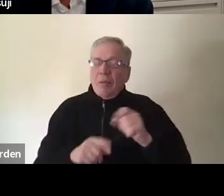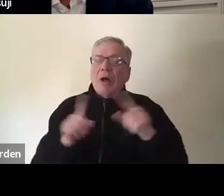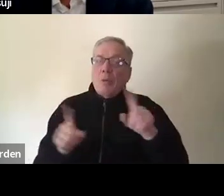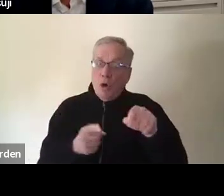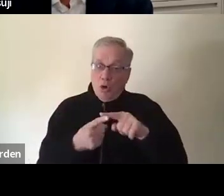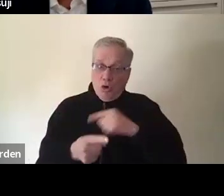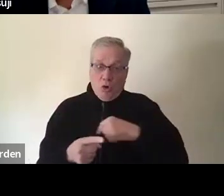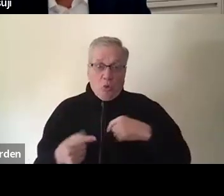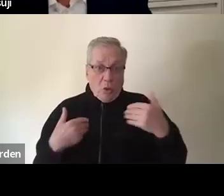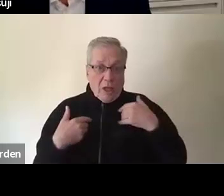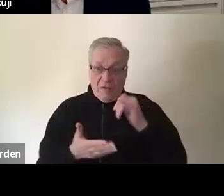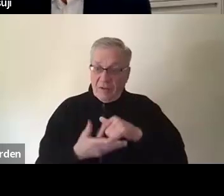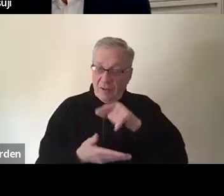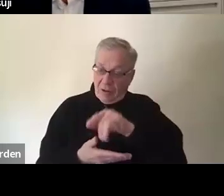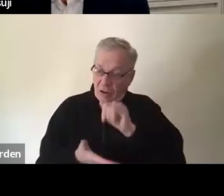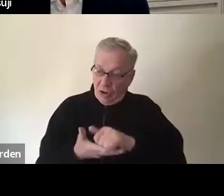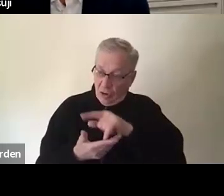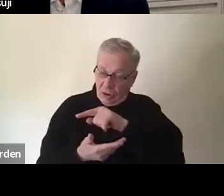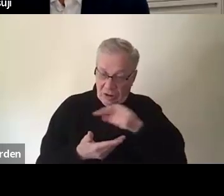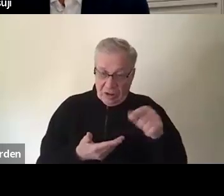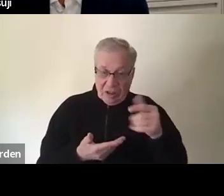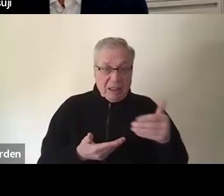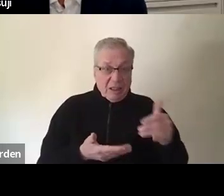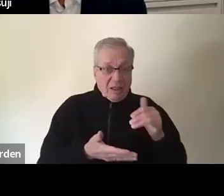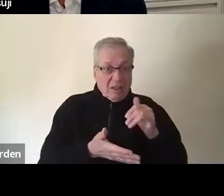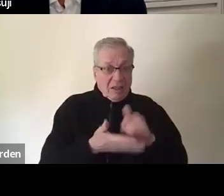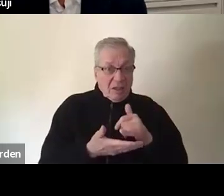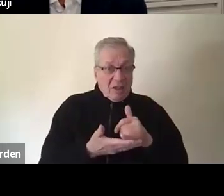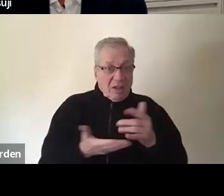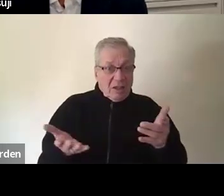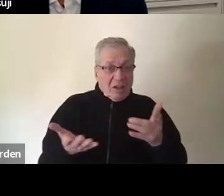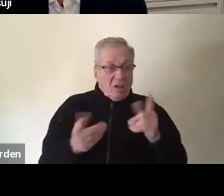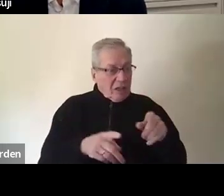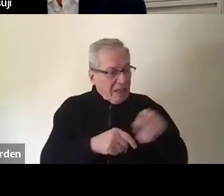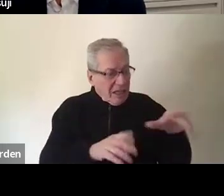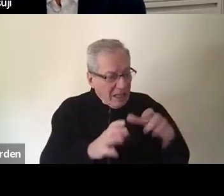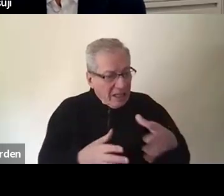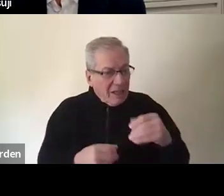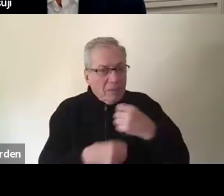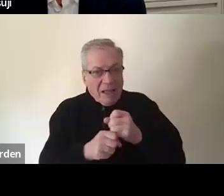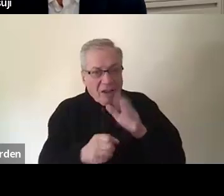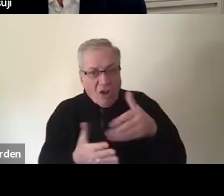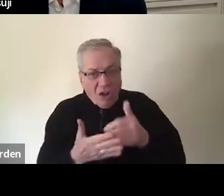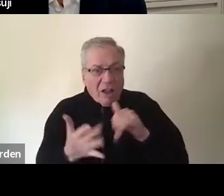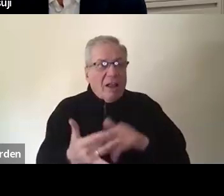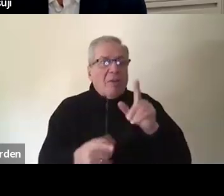those triggers that tells us that students are not in the class or not doing their homework, one